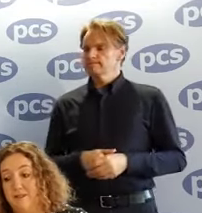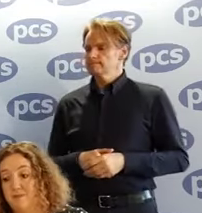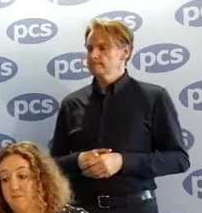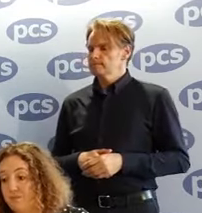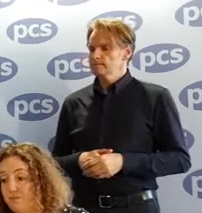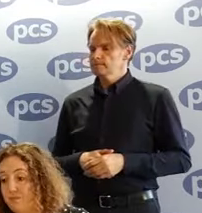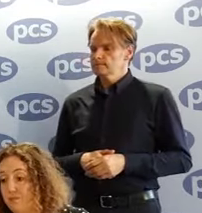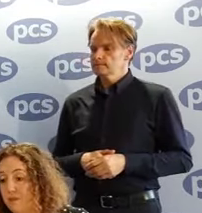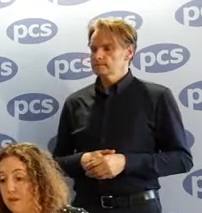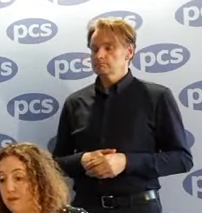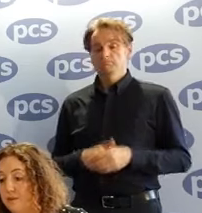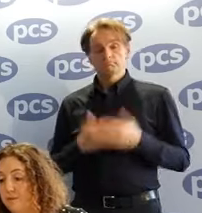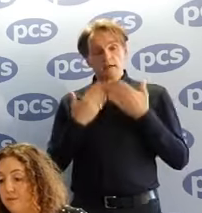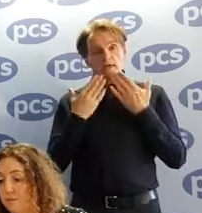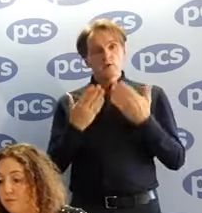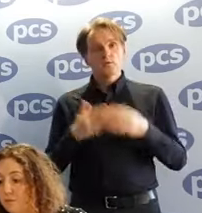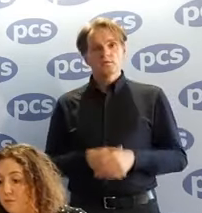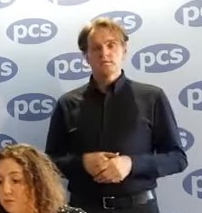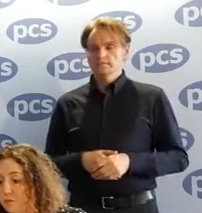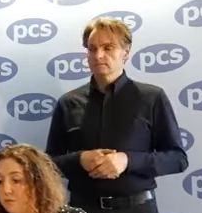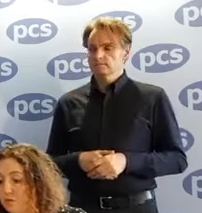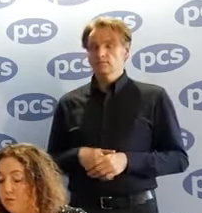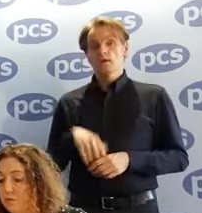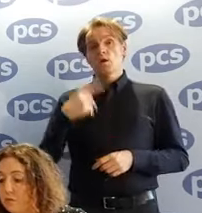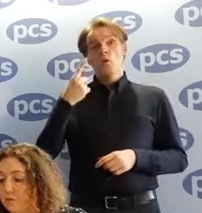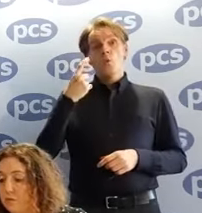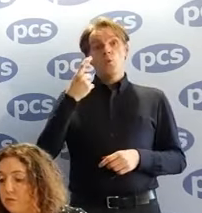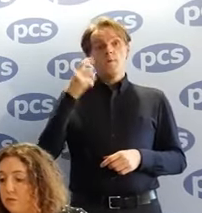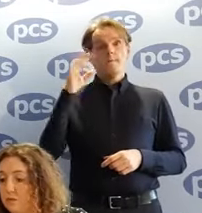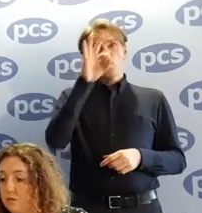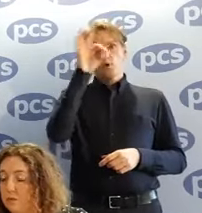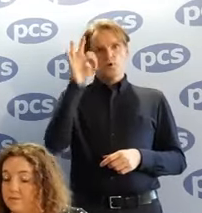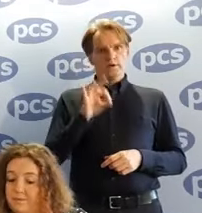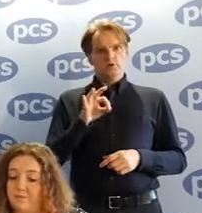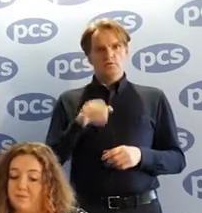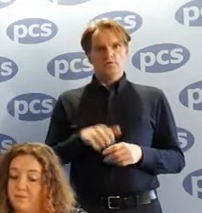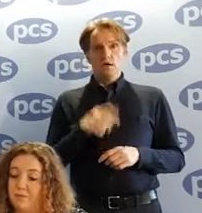Thanks Fran we'll take one more question at this moment and please keep sending